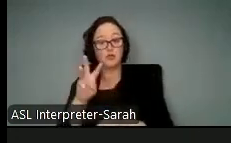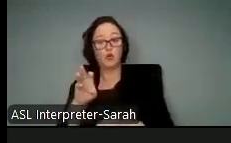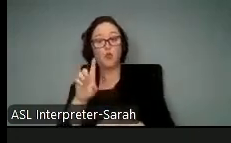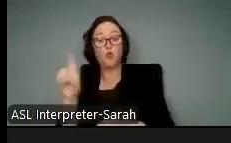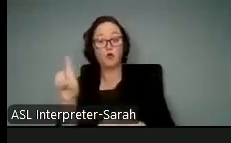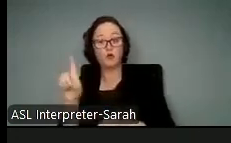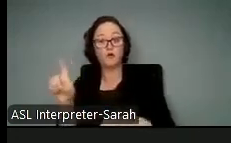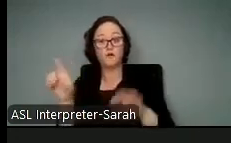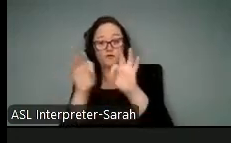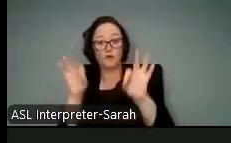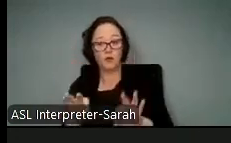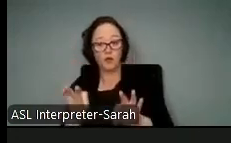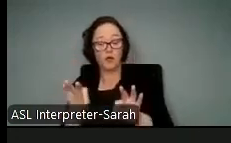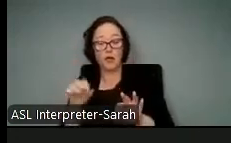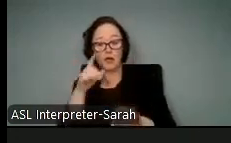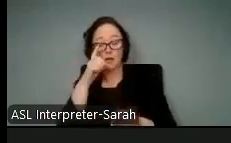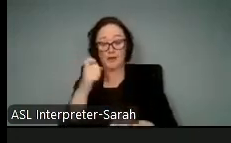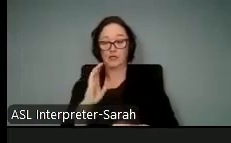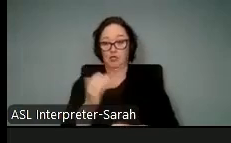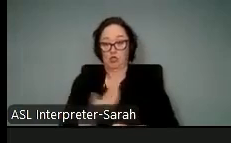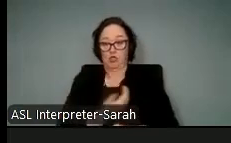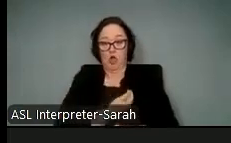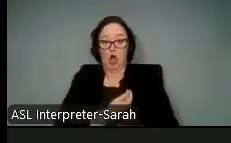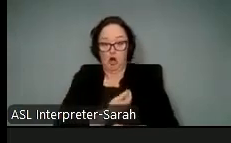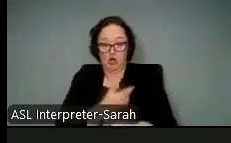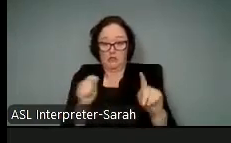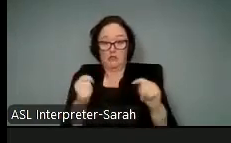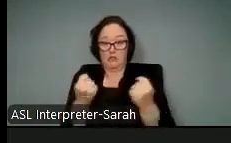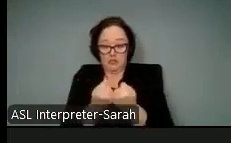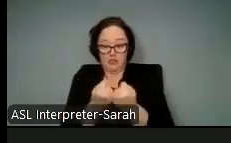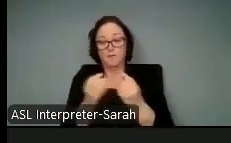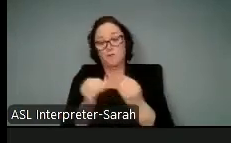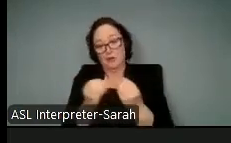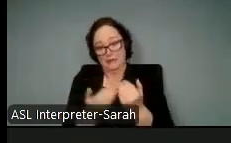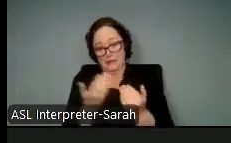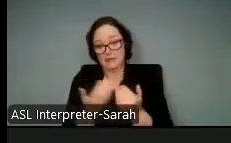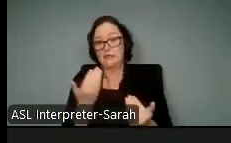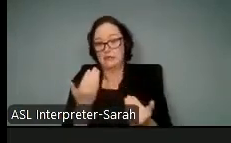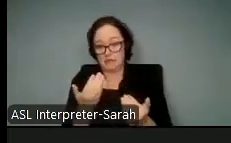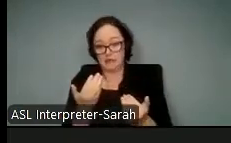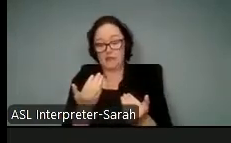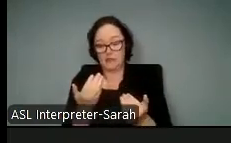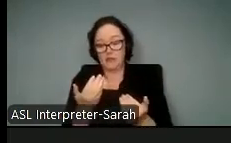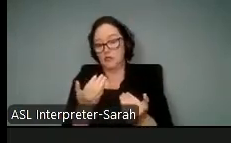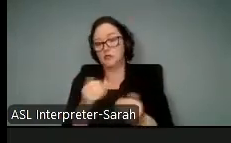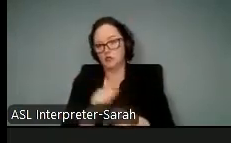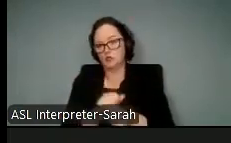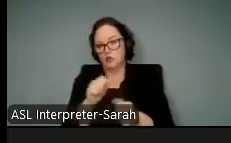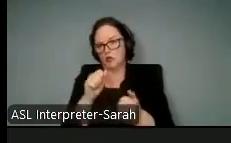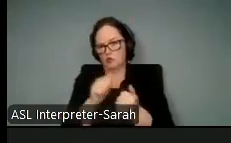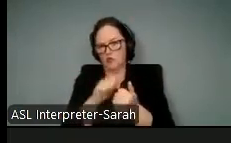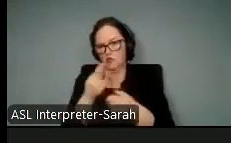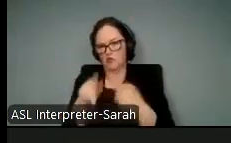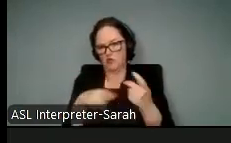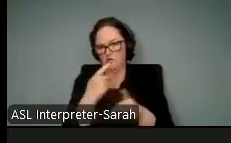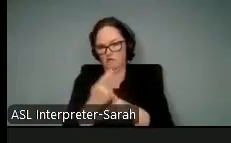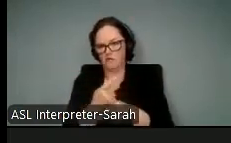across disability types, but there was no way to be able to put all of the images